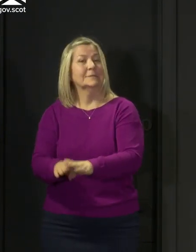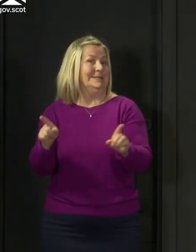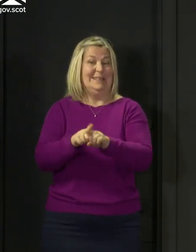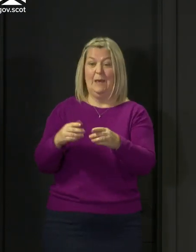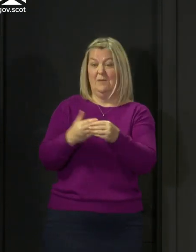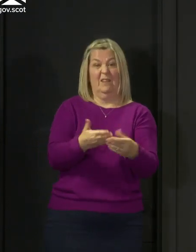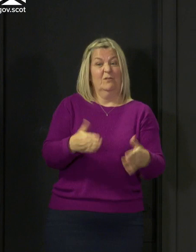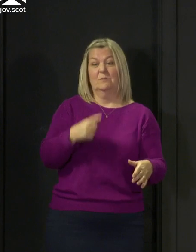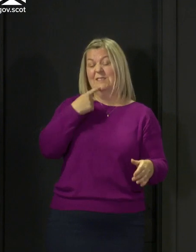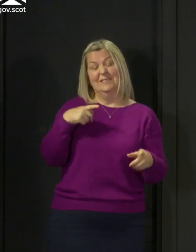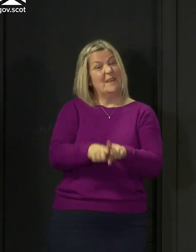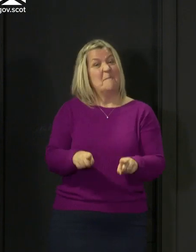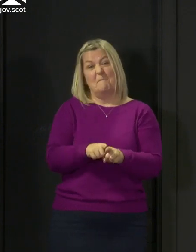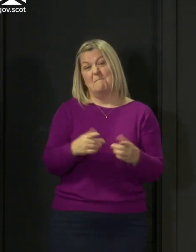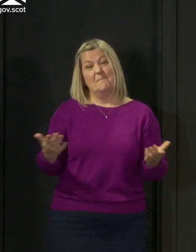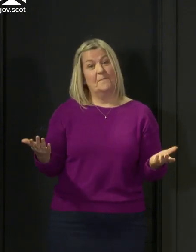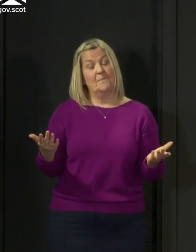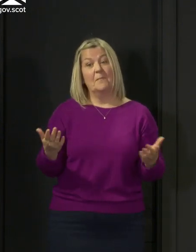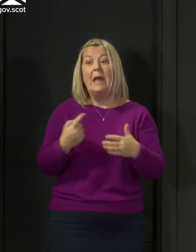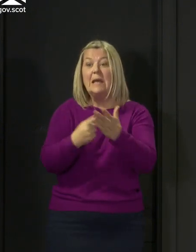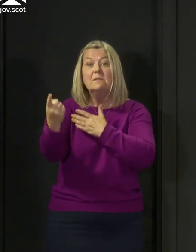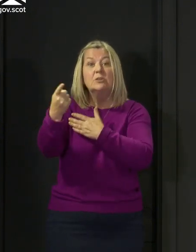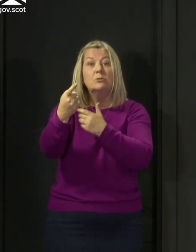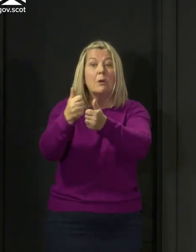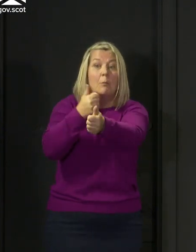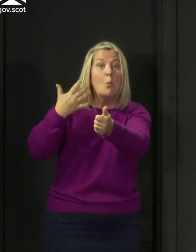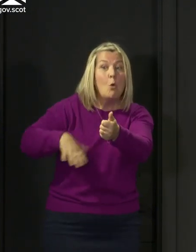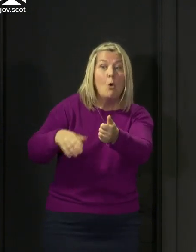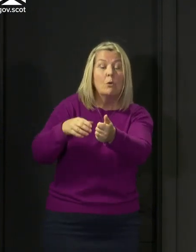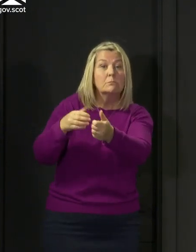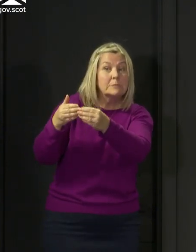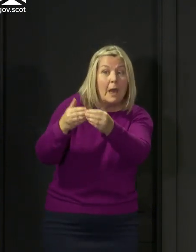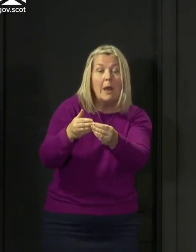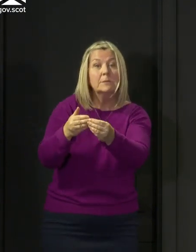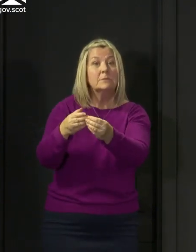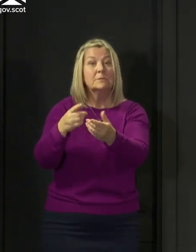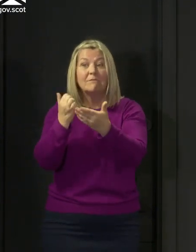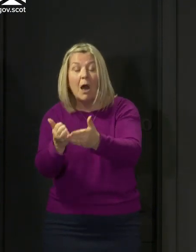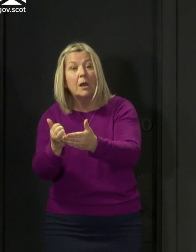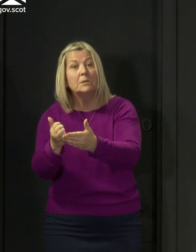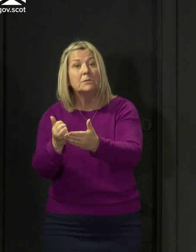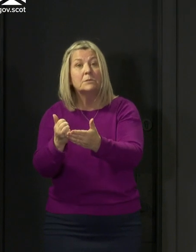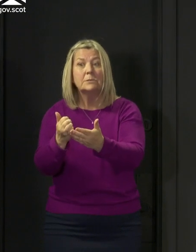if any individual company wants further guidance or further help, we can't give bespoke guidance